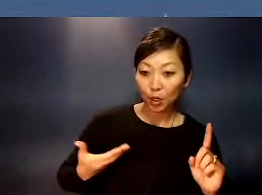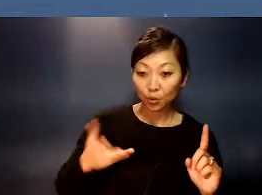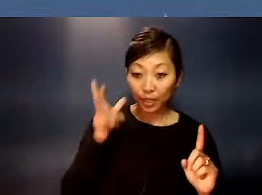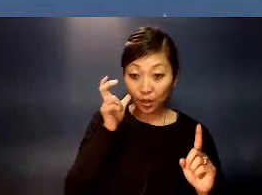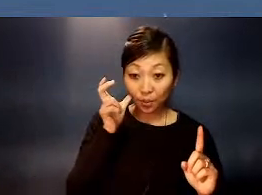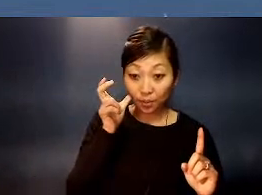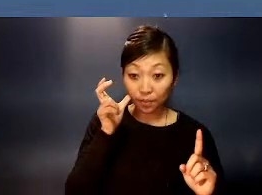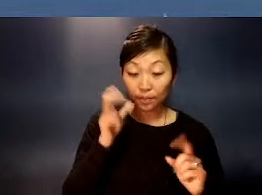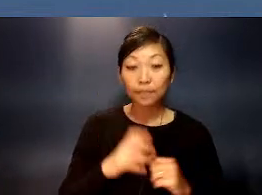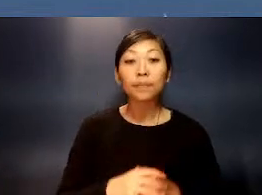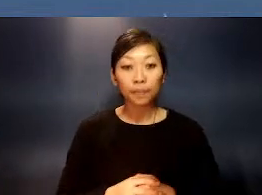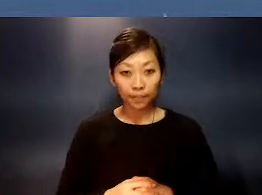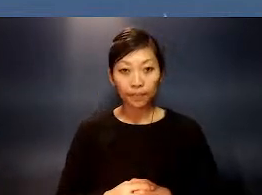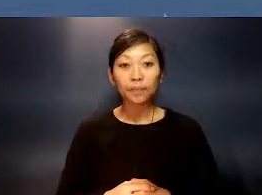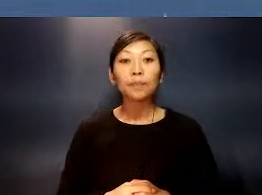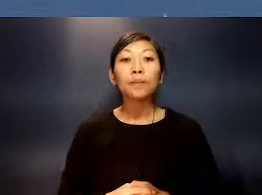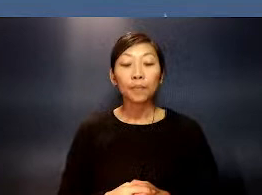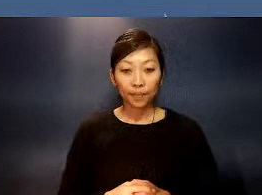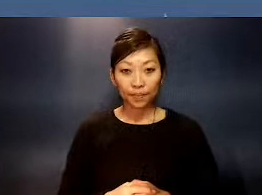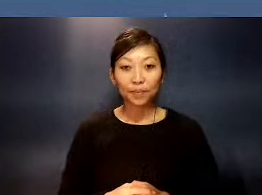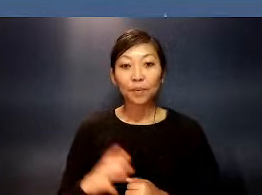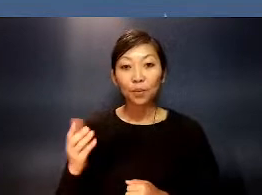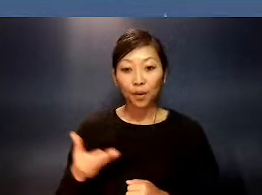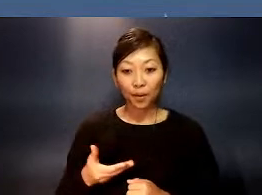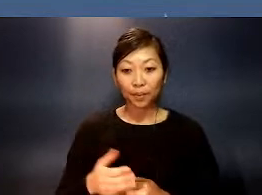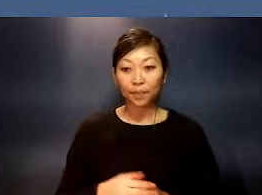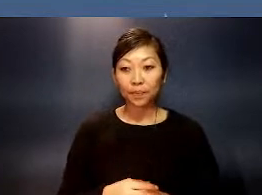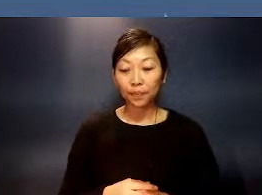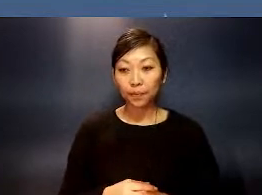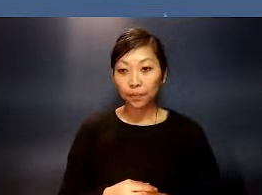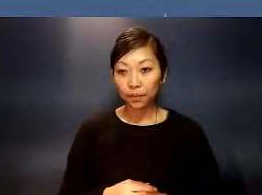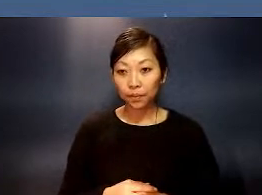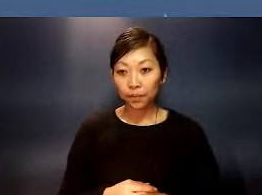LIVE IN WARD 9 IN POWDERHORN PARK. AND I'VE BEEN REALLY MOVED TONIGHT BY WHAT SO MANY OF MY